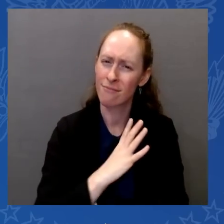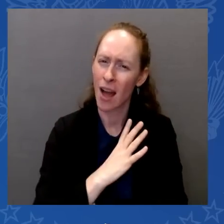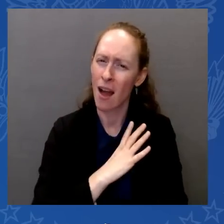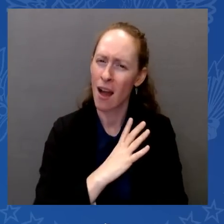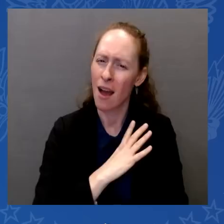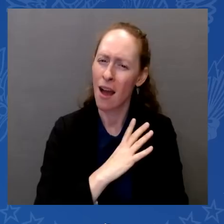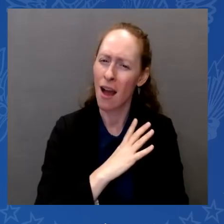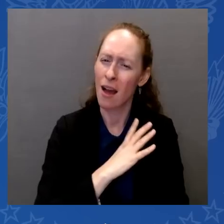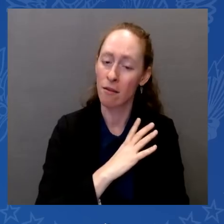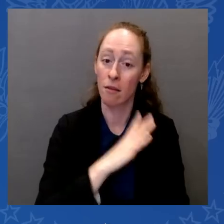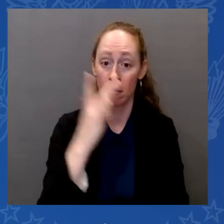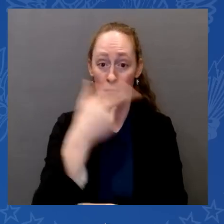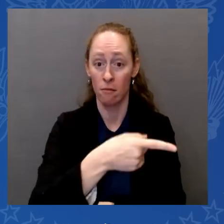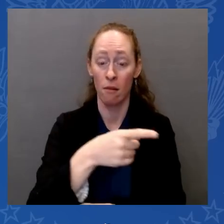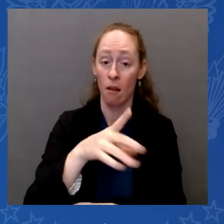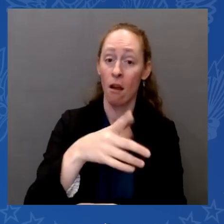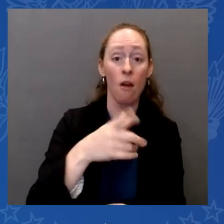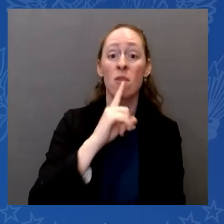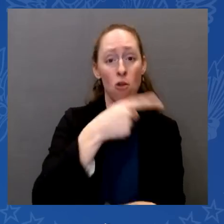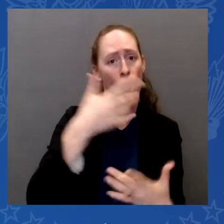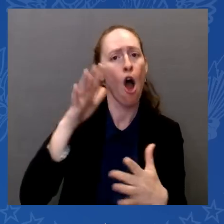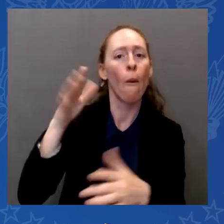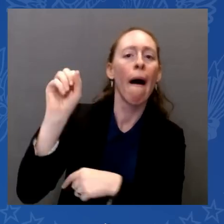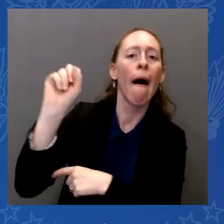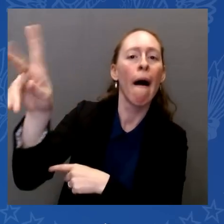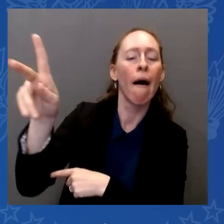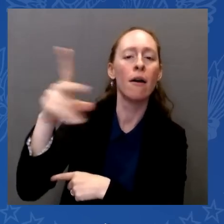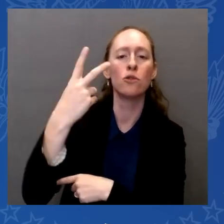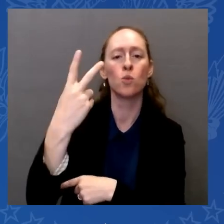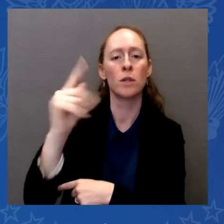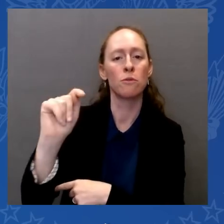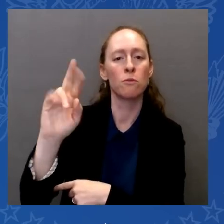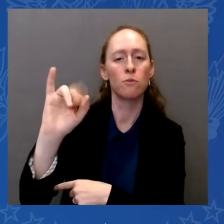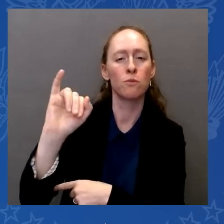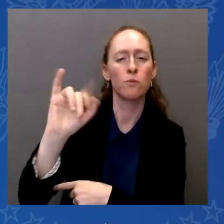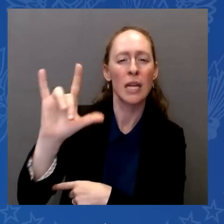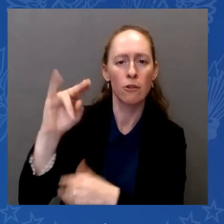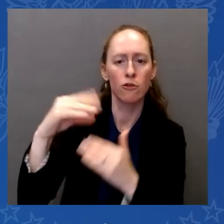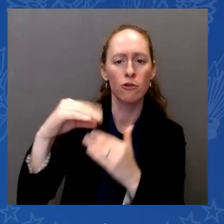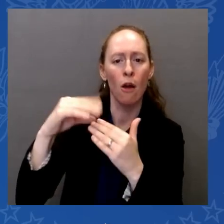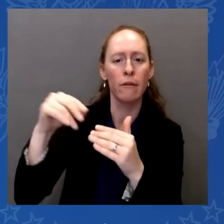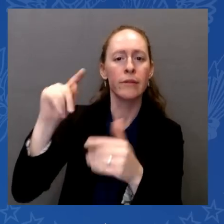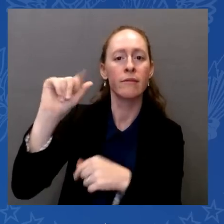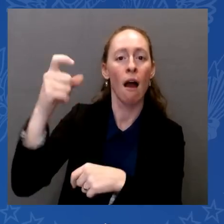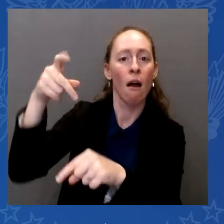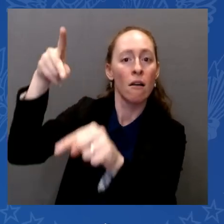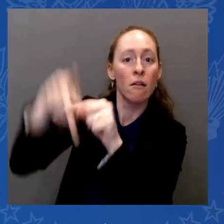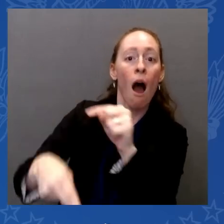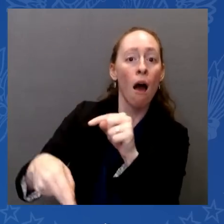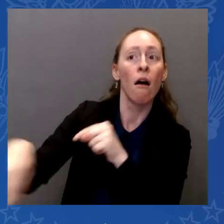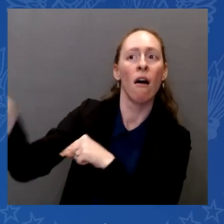mainly benefitting the wealthiest Americans and the largest corporations -- and didn't pay for a penny of it and racked up a deficit.